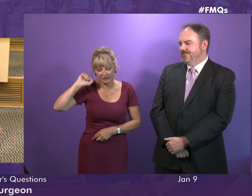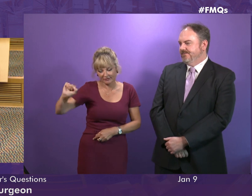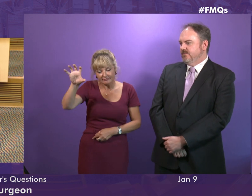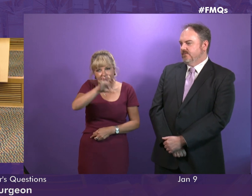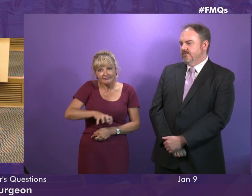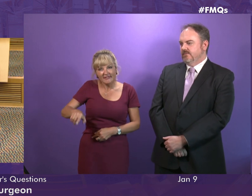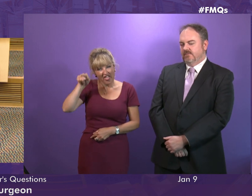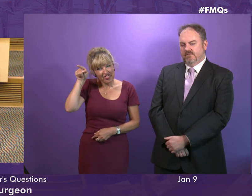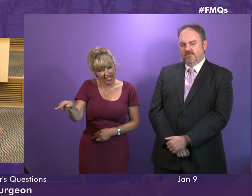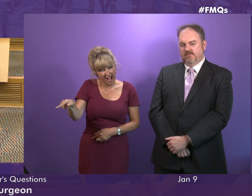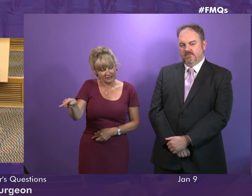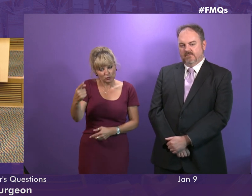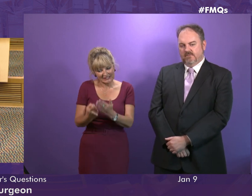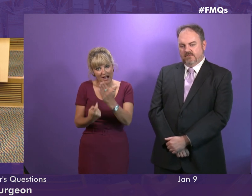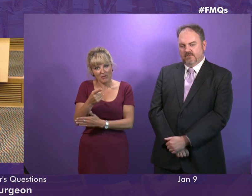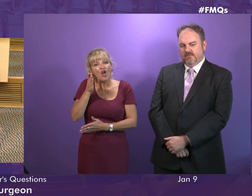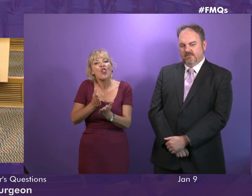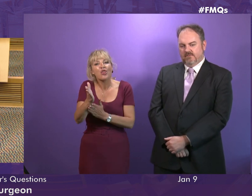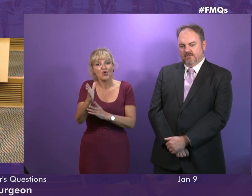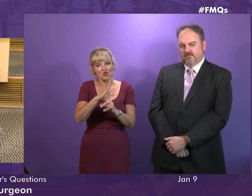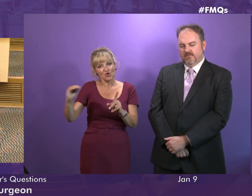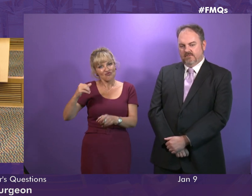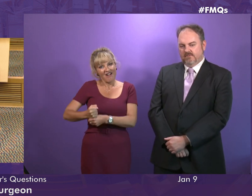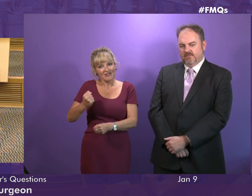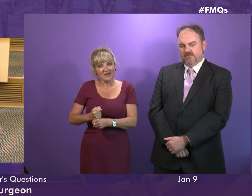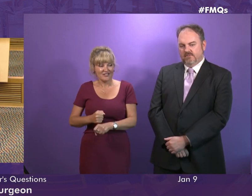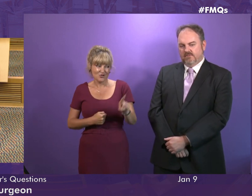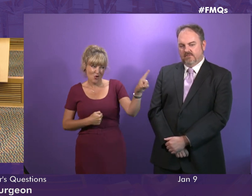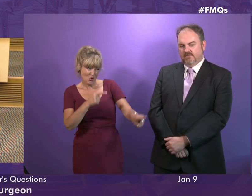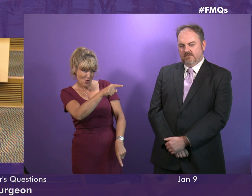on English local authorities by a Conservative Government. Therefore, I will take no lectures